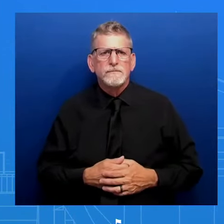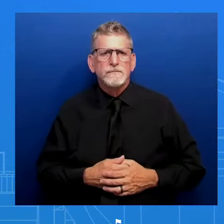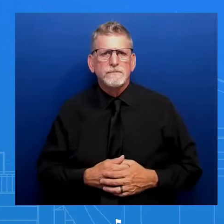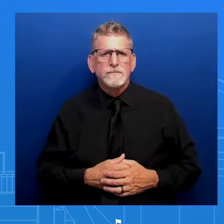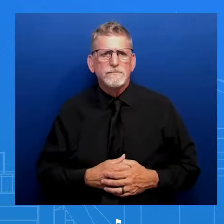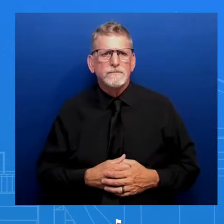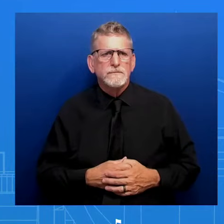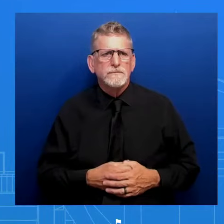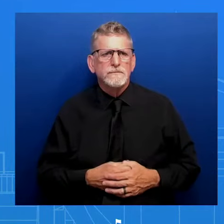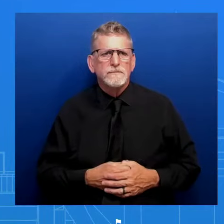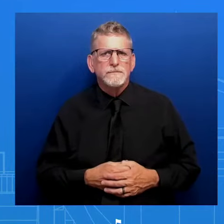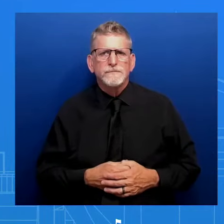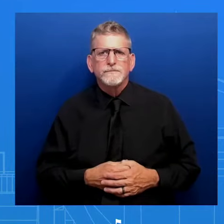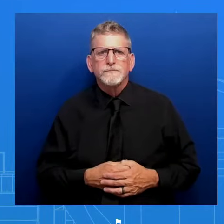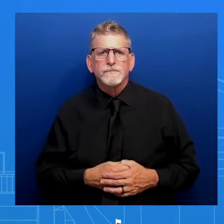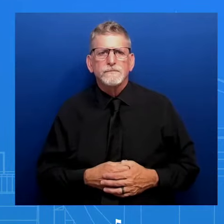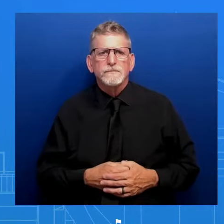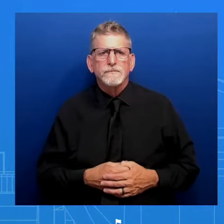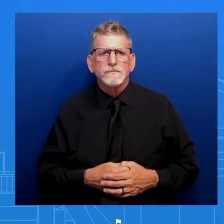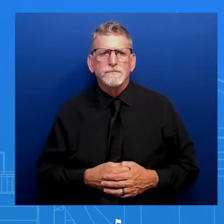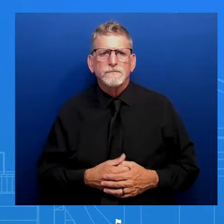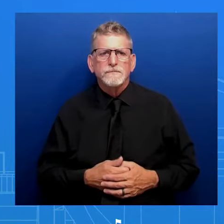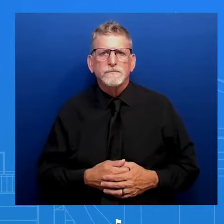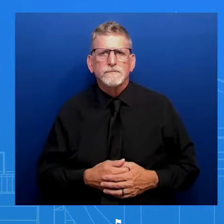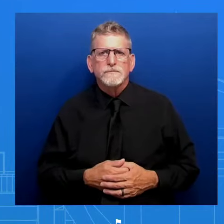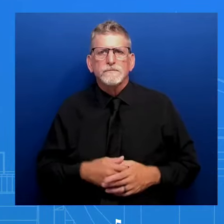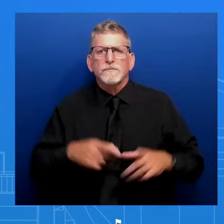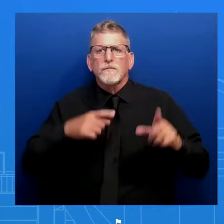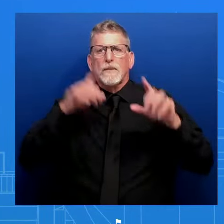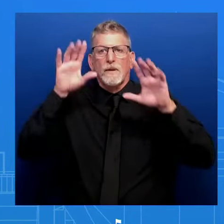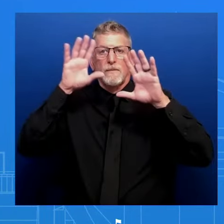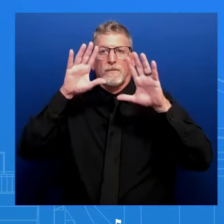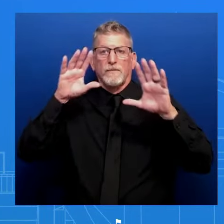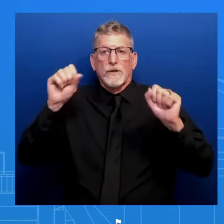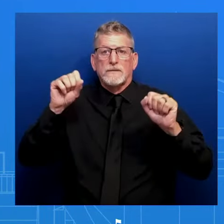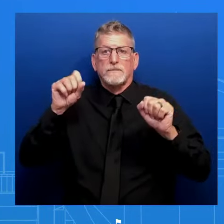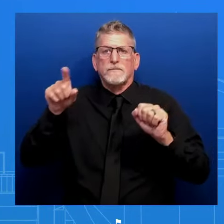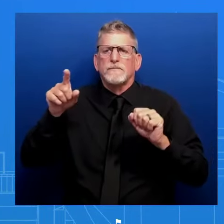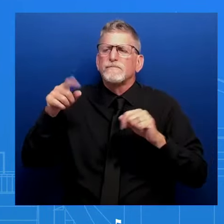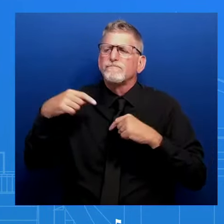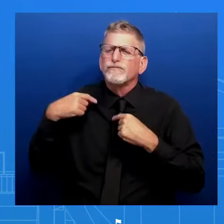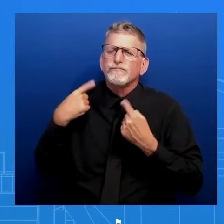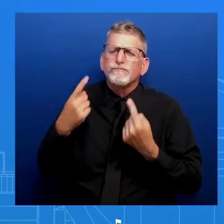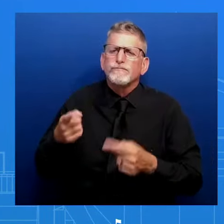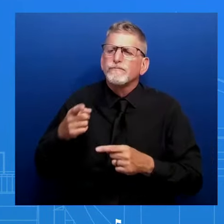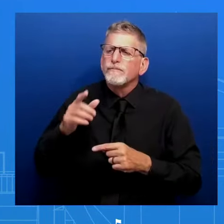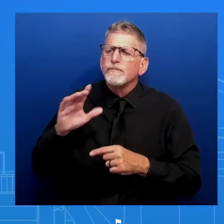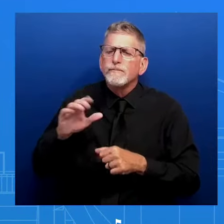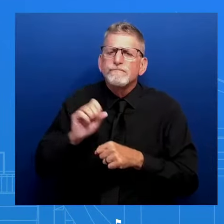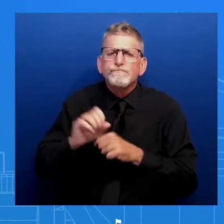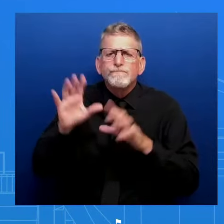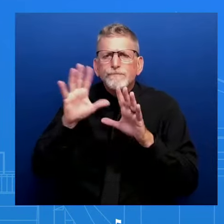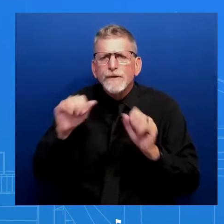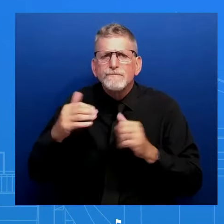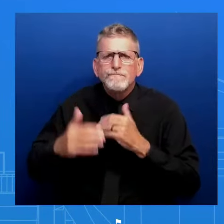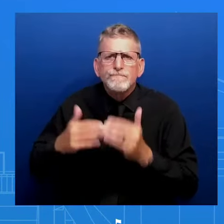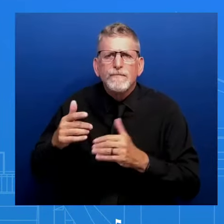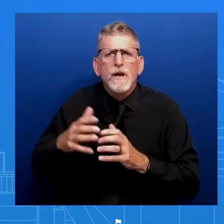Does he believe that someone who is charged with possessing a firearm illegally should be prosecuted